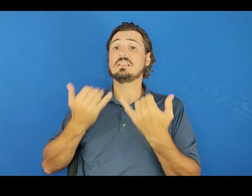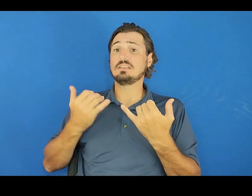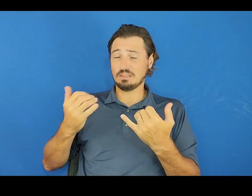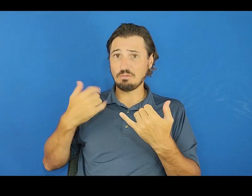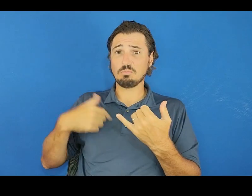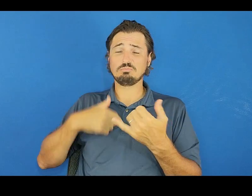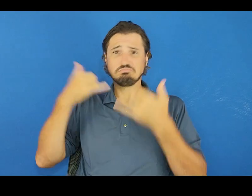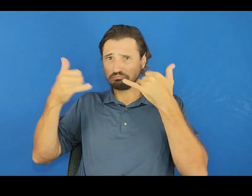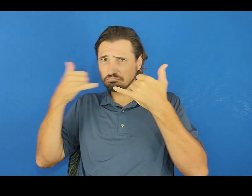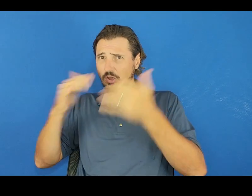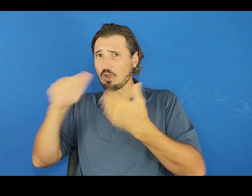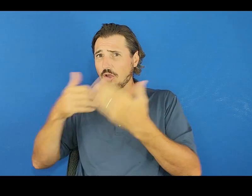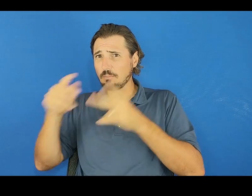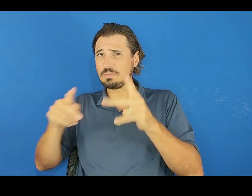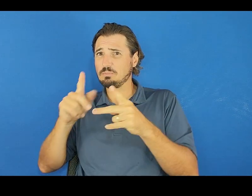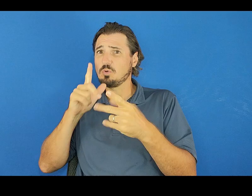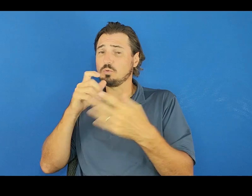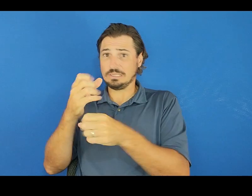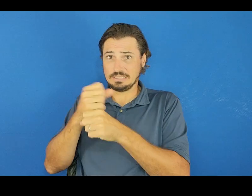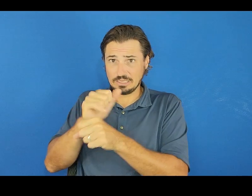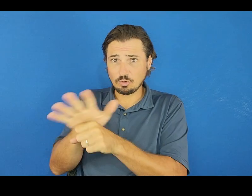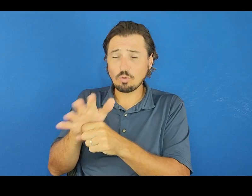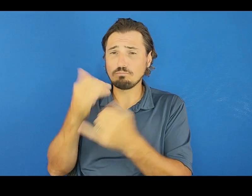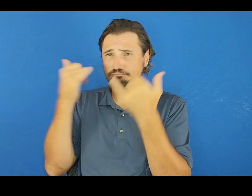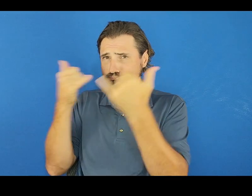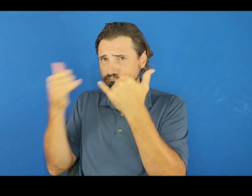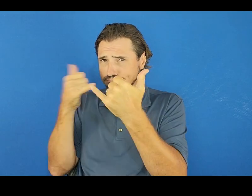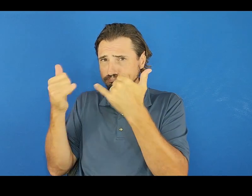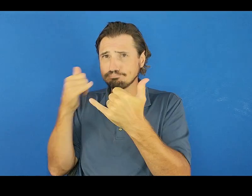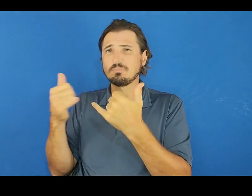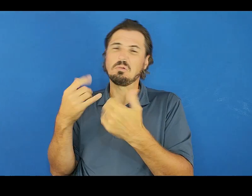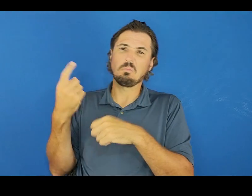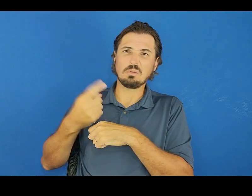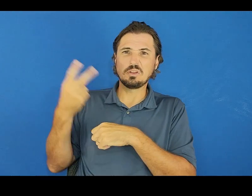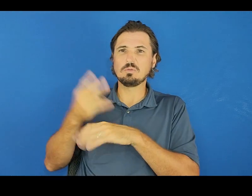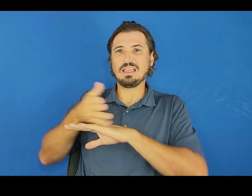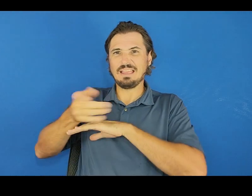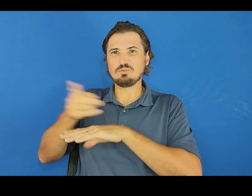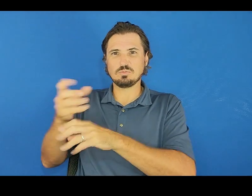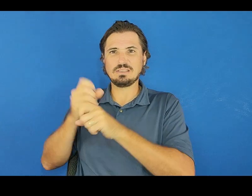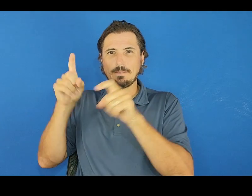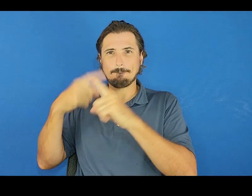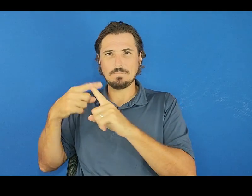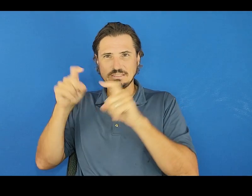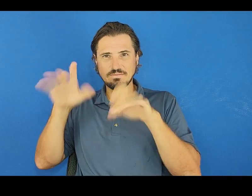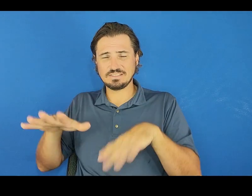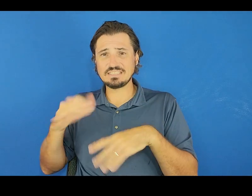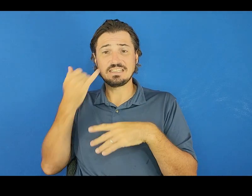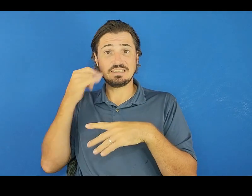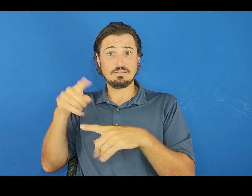Our case investigators and contact tracers call all new cases, generally within a day or two of a positive test.